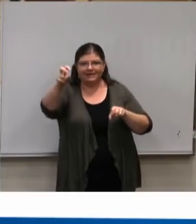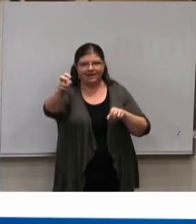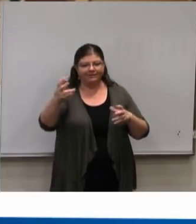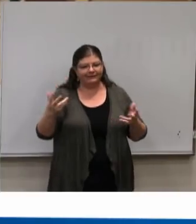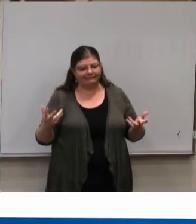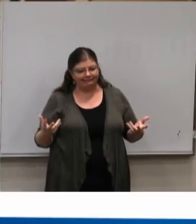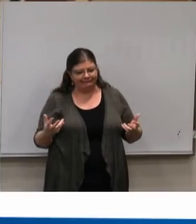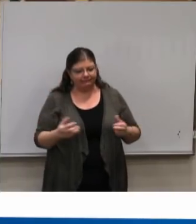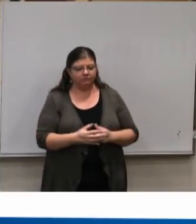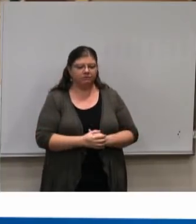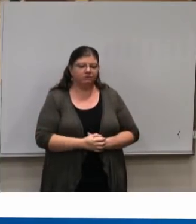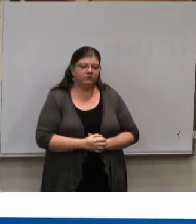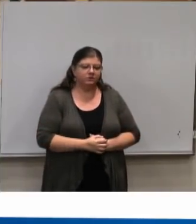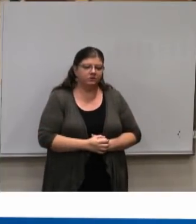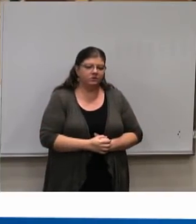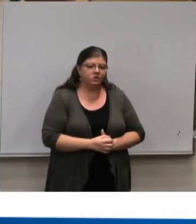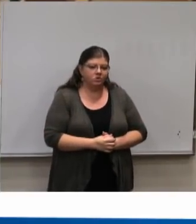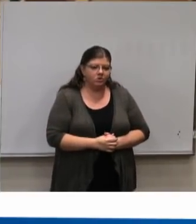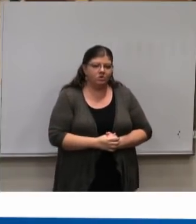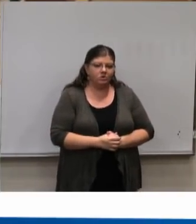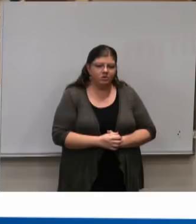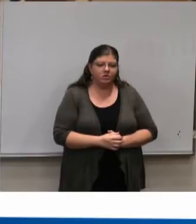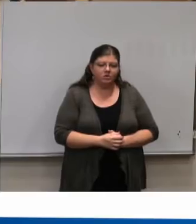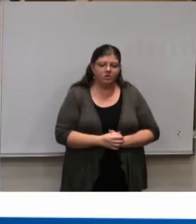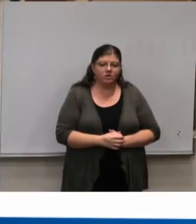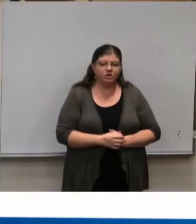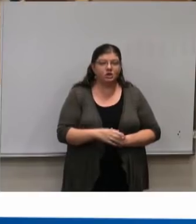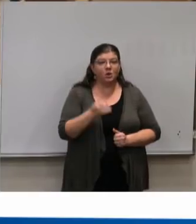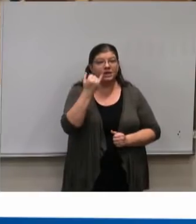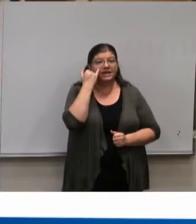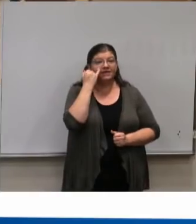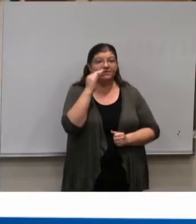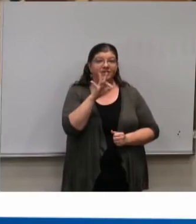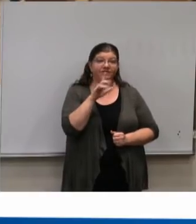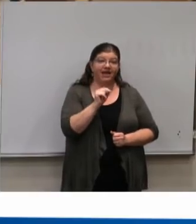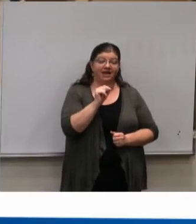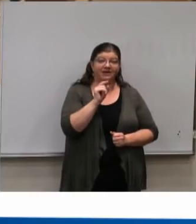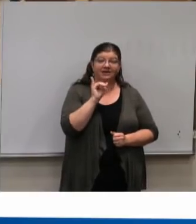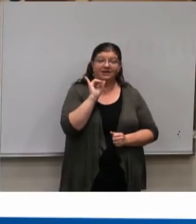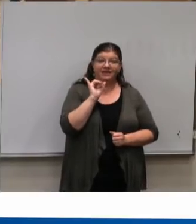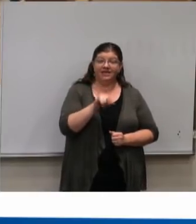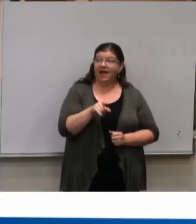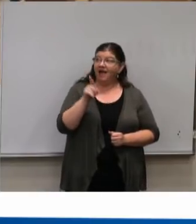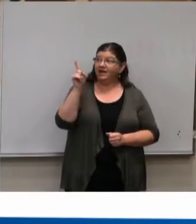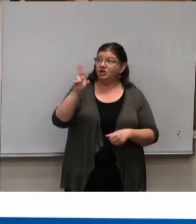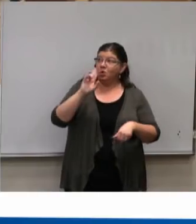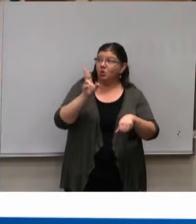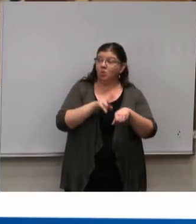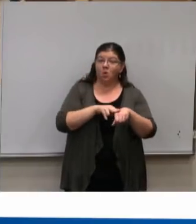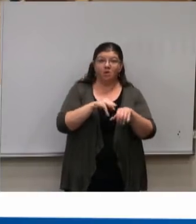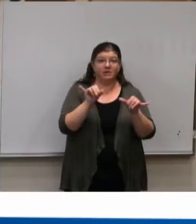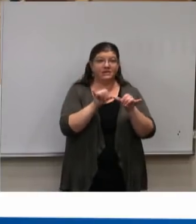So let's just take out of the equation, even the fact that that door is a normal-sized door for ingress/egress,